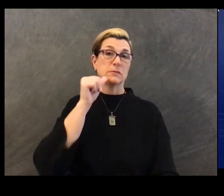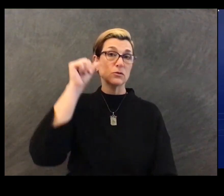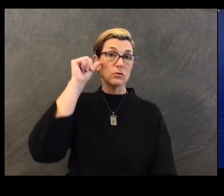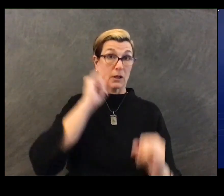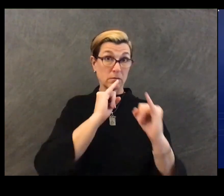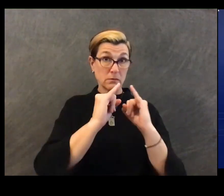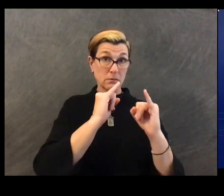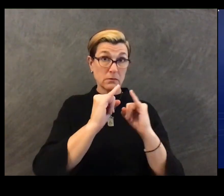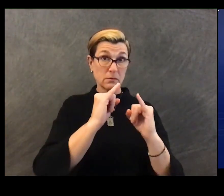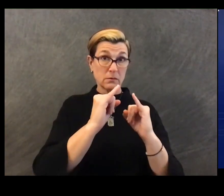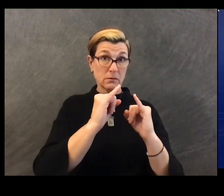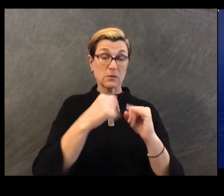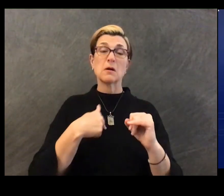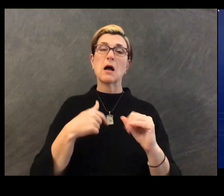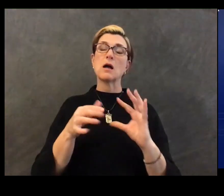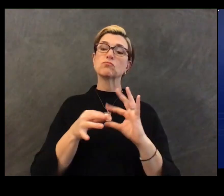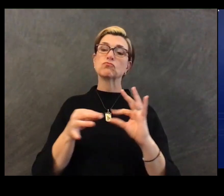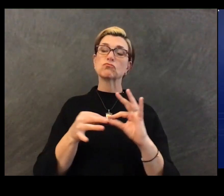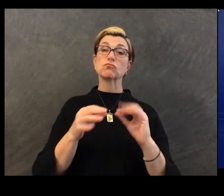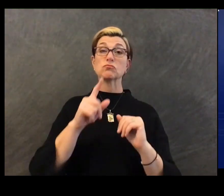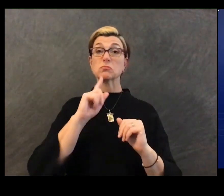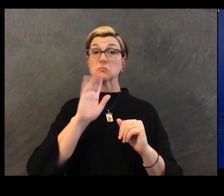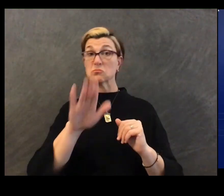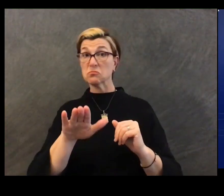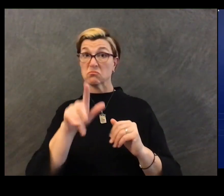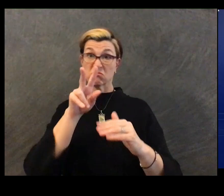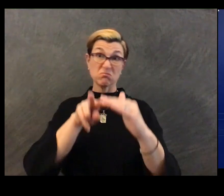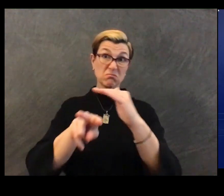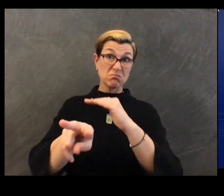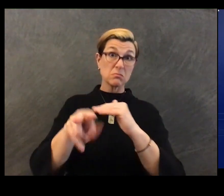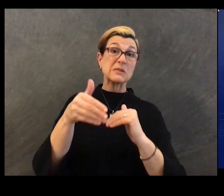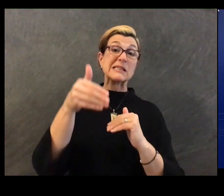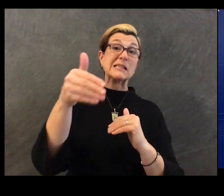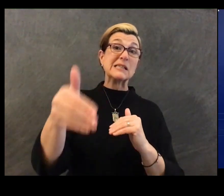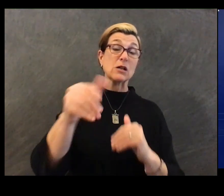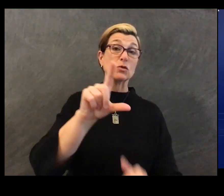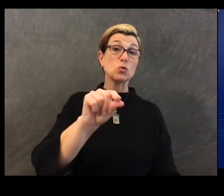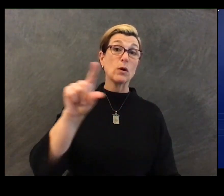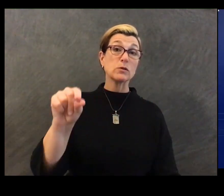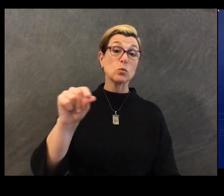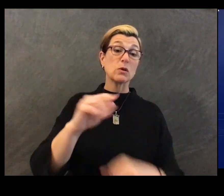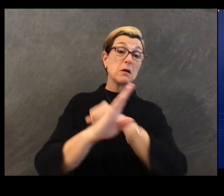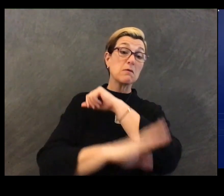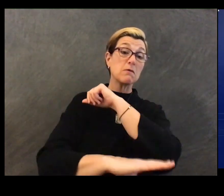next fall in winter it could be more difficult more complicated when we had